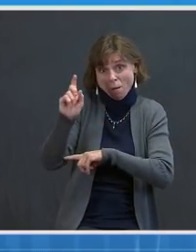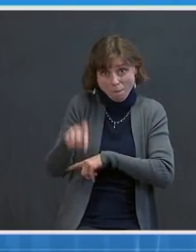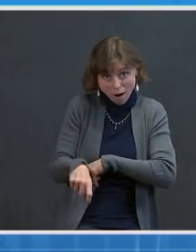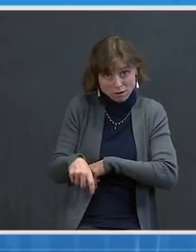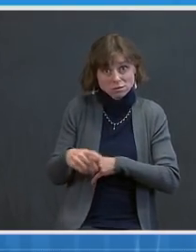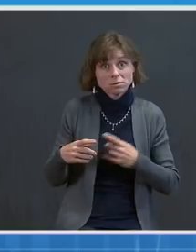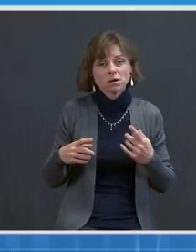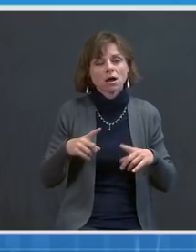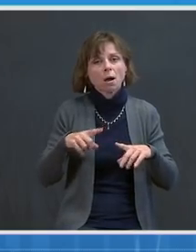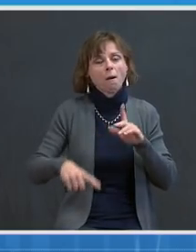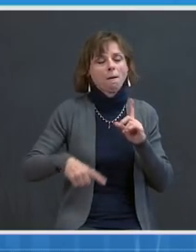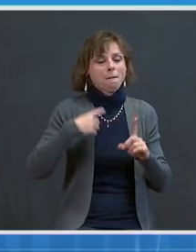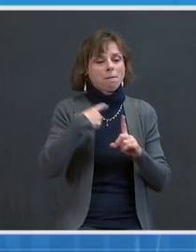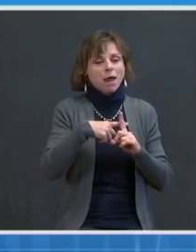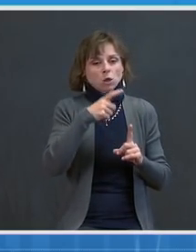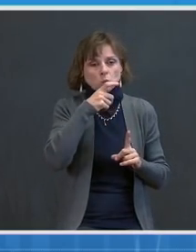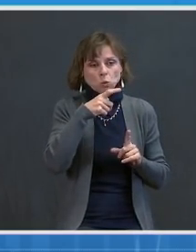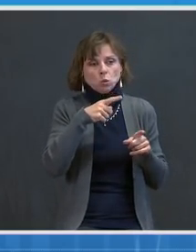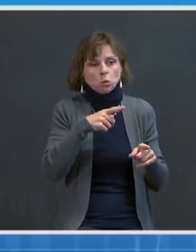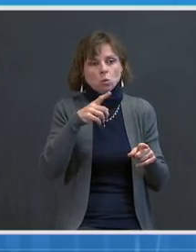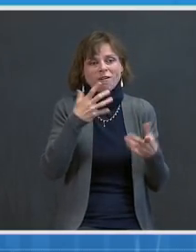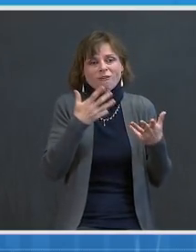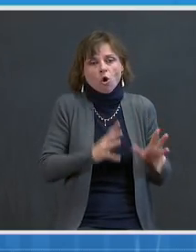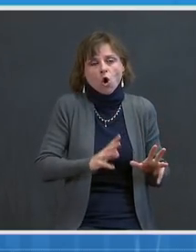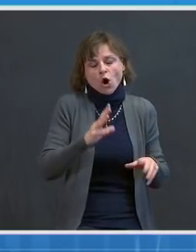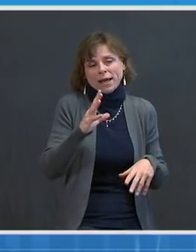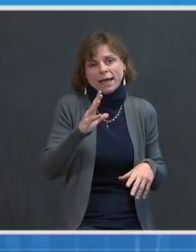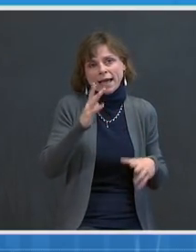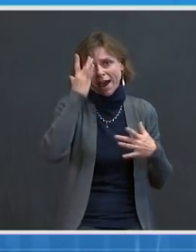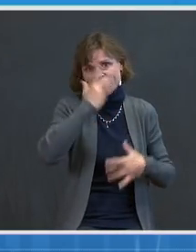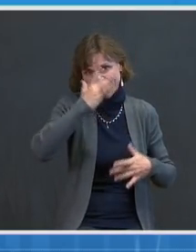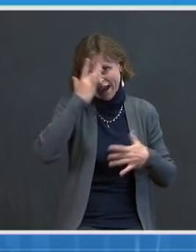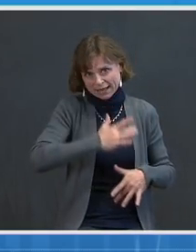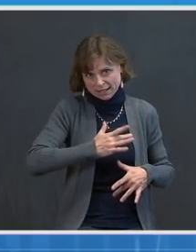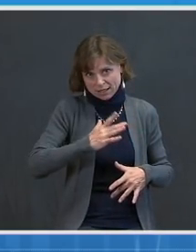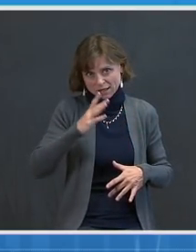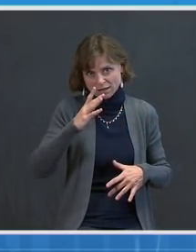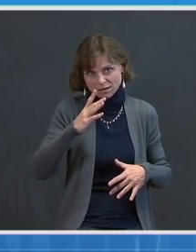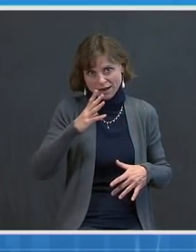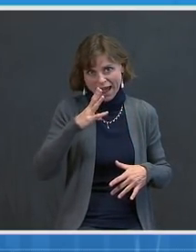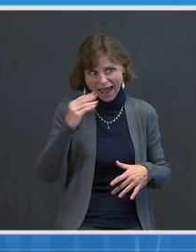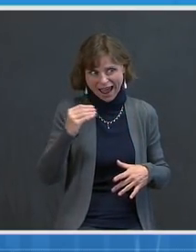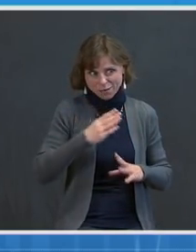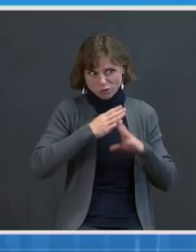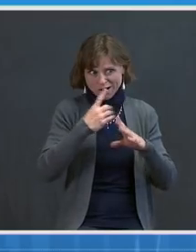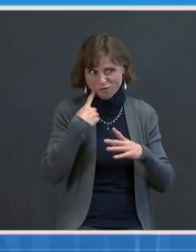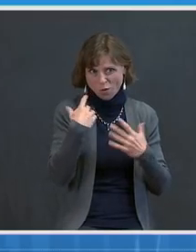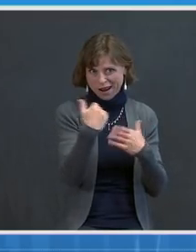and would assume to be protected for at least for a limited period of time. We don't know what that number is,